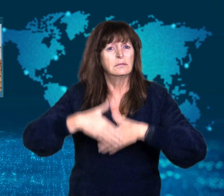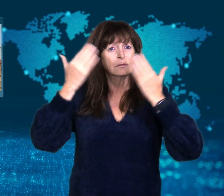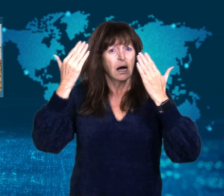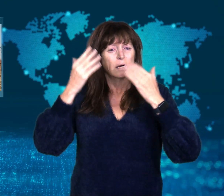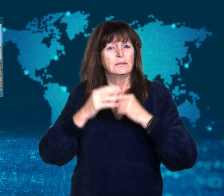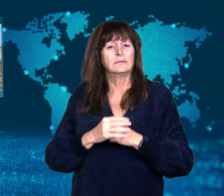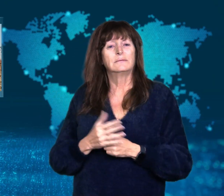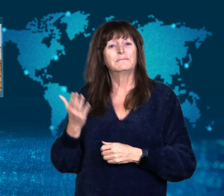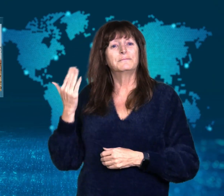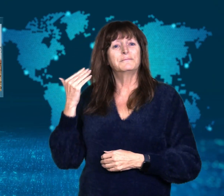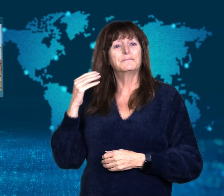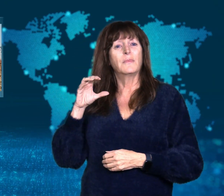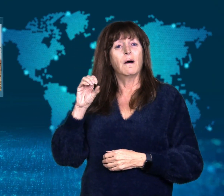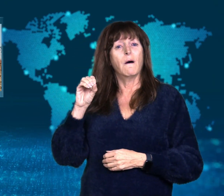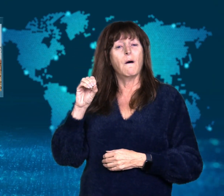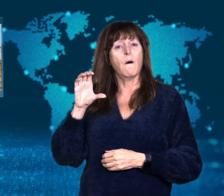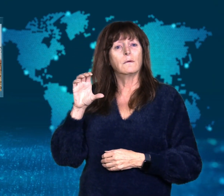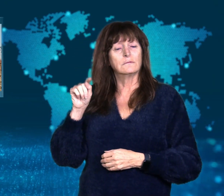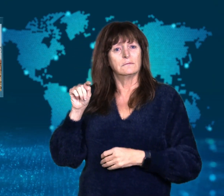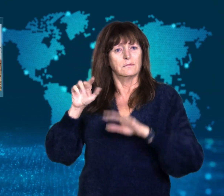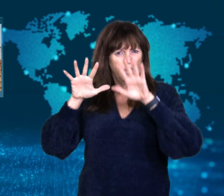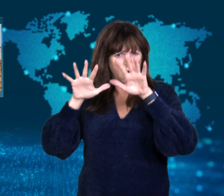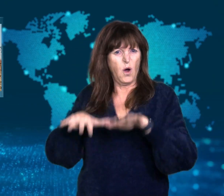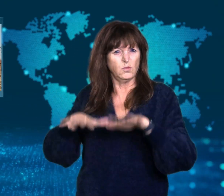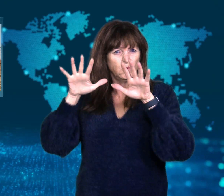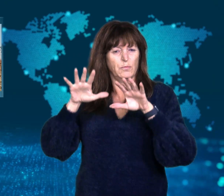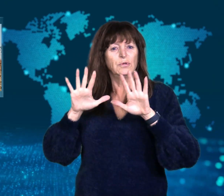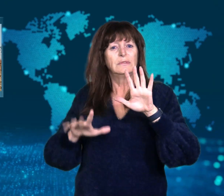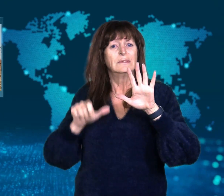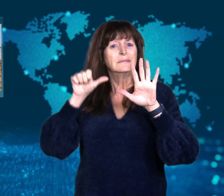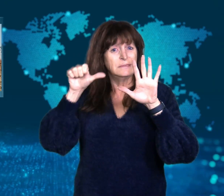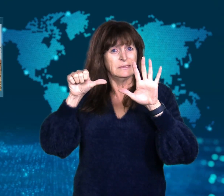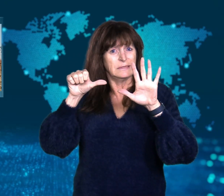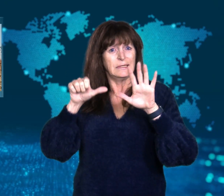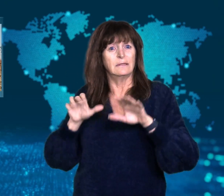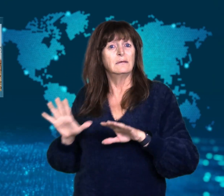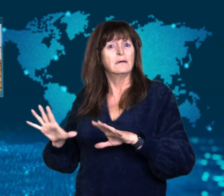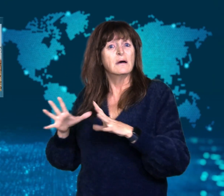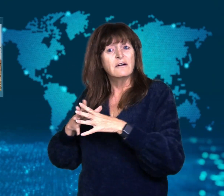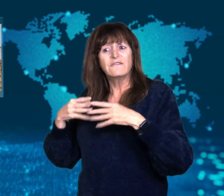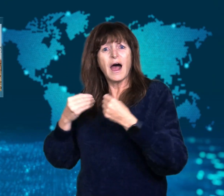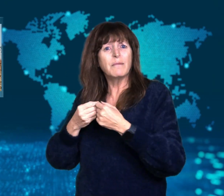reported missing for 18 days. On October 16,